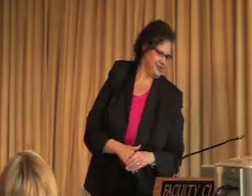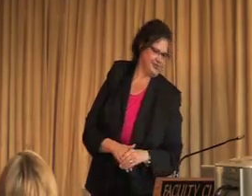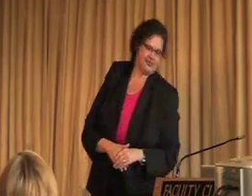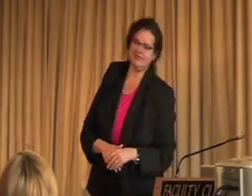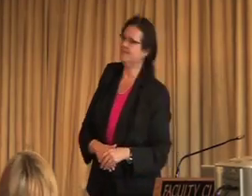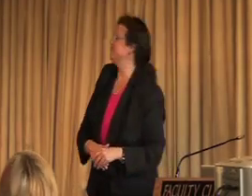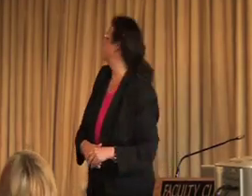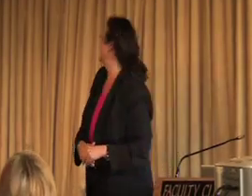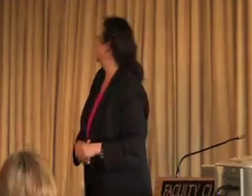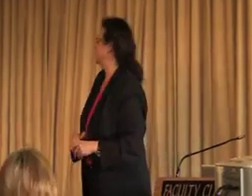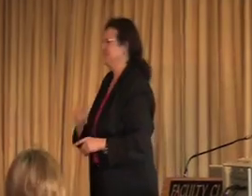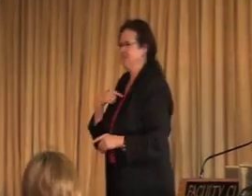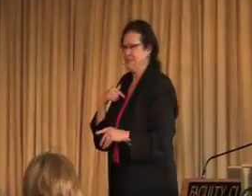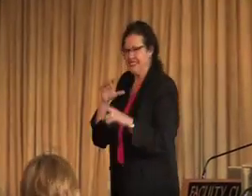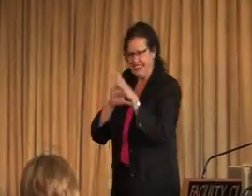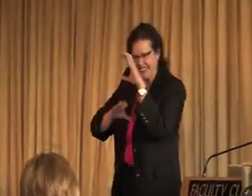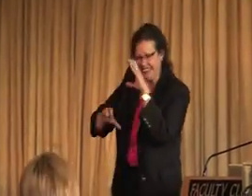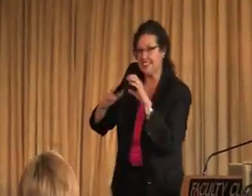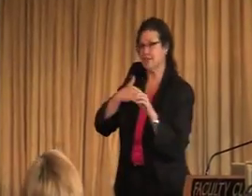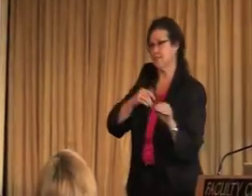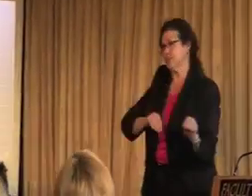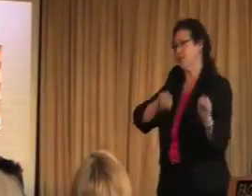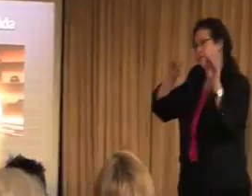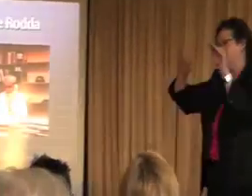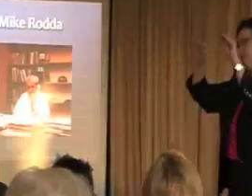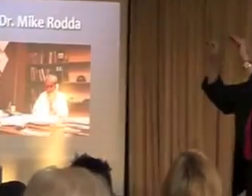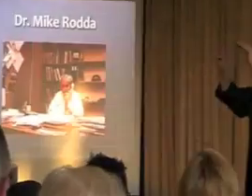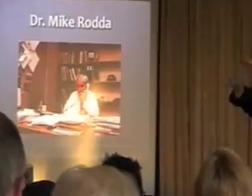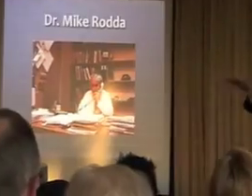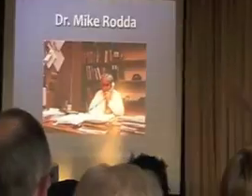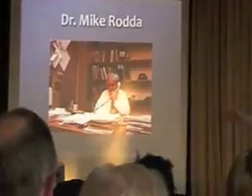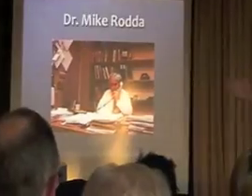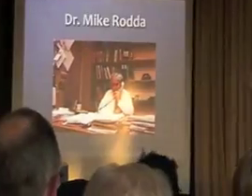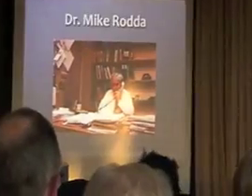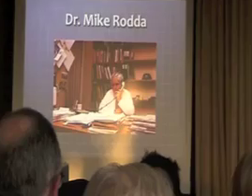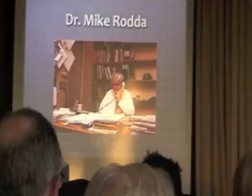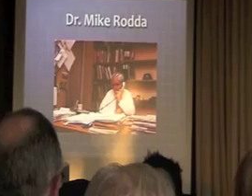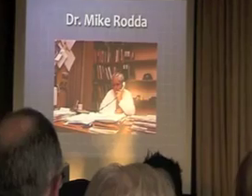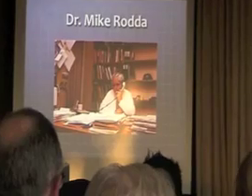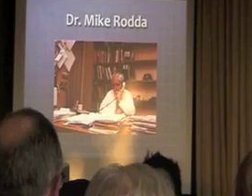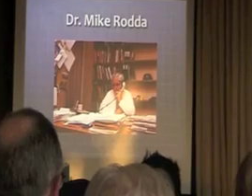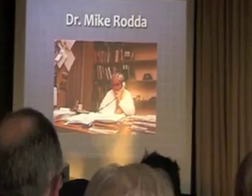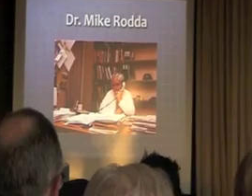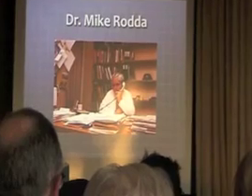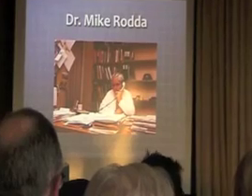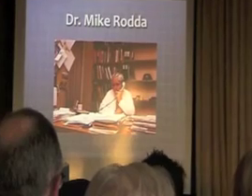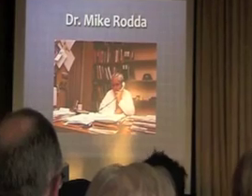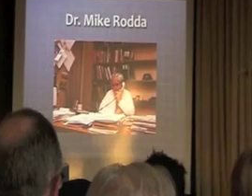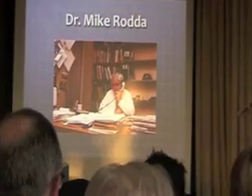some photos I'd like to share with you. I have moved many times, and as those of you